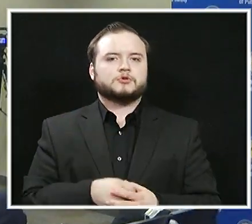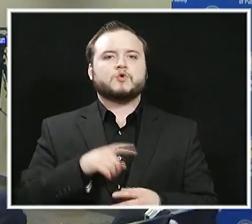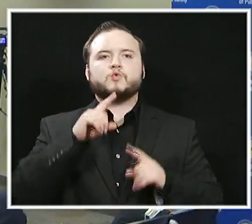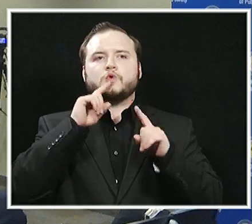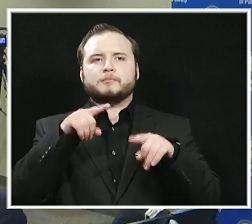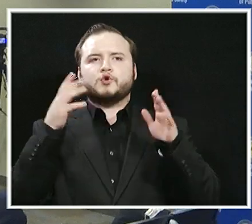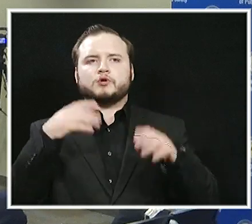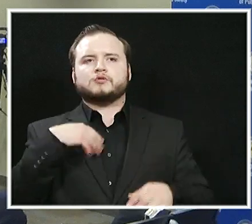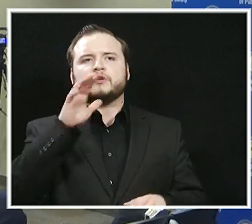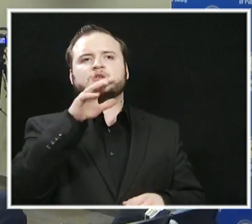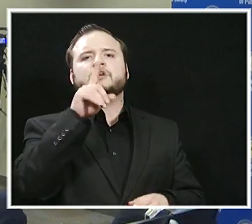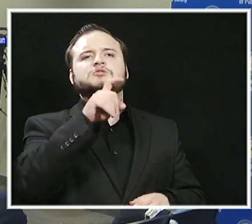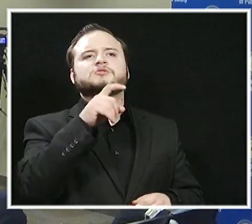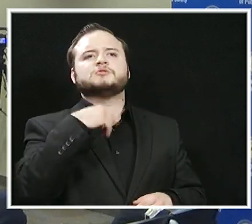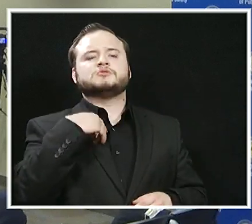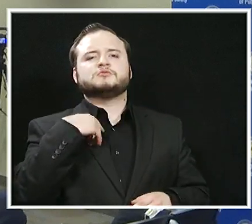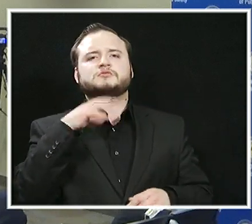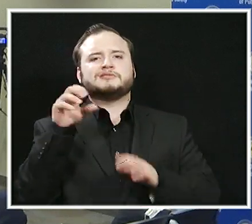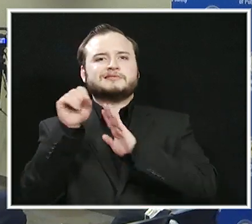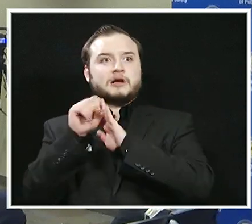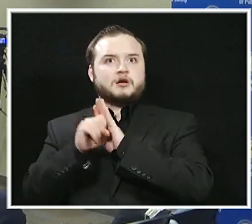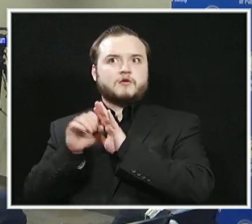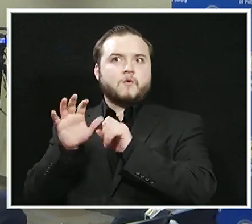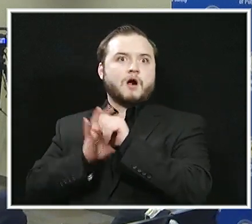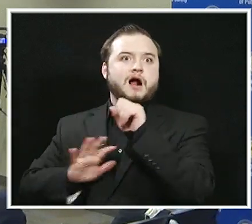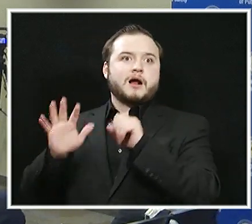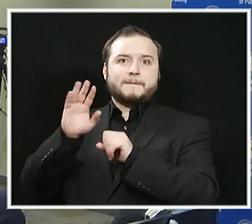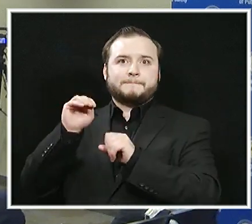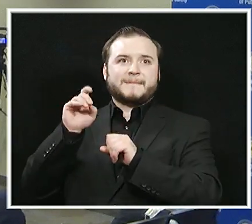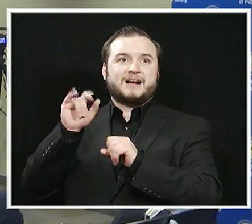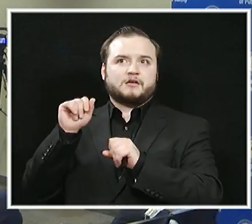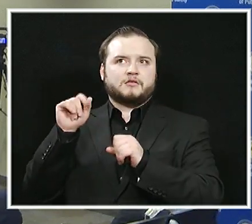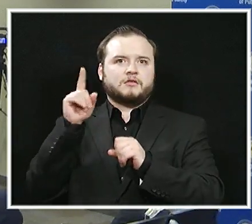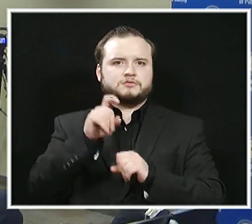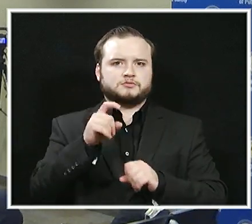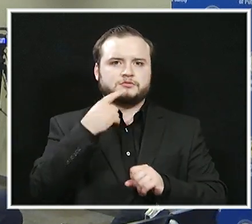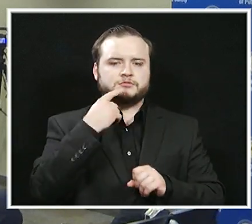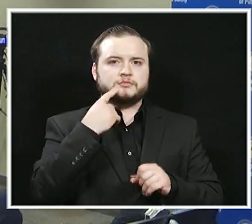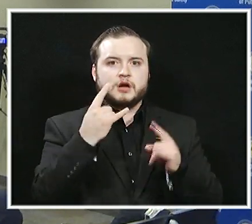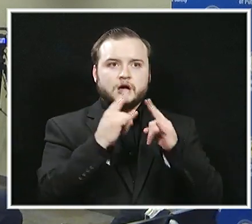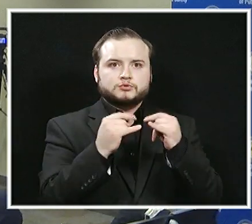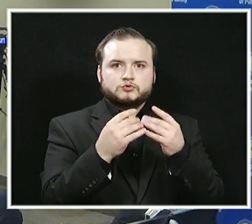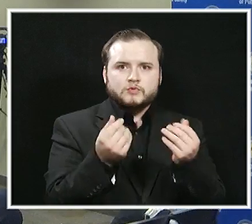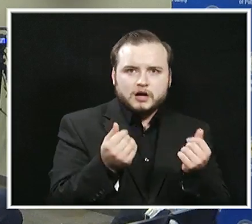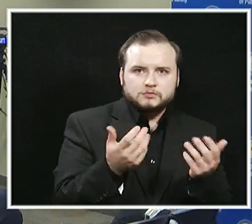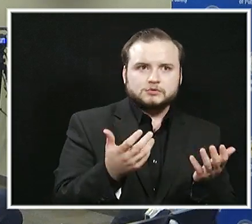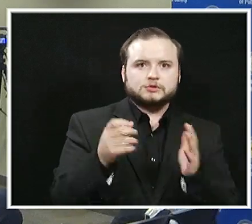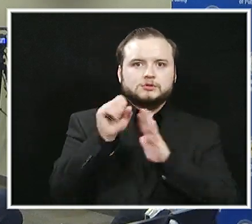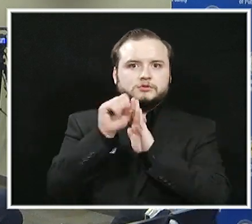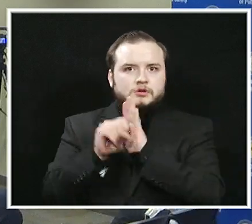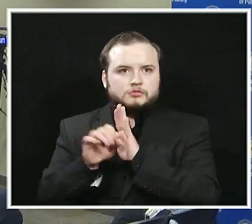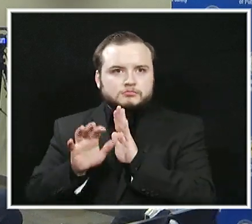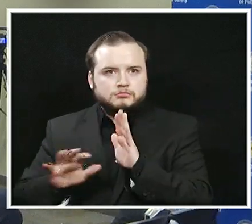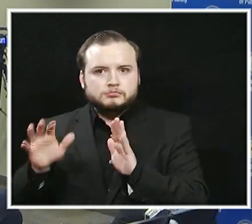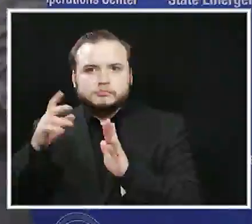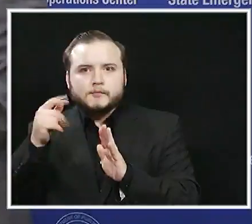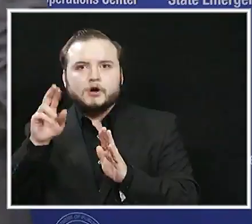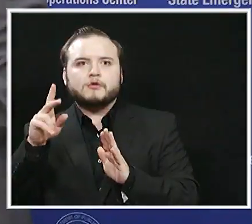real game changer would be for therapeutic, that would be for the 5% at the end and now you're in a whole different situation. [ off mic ]